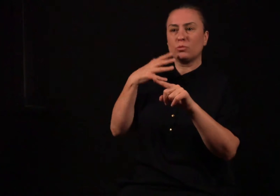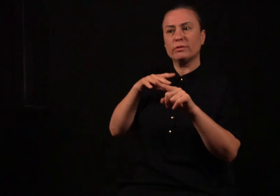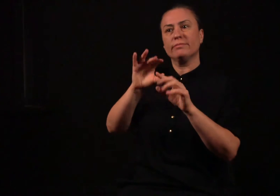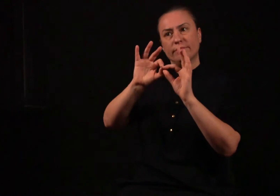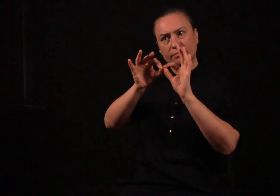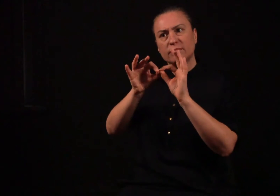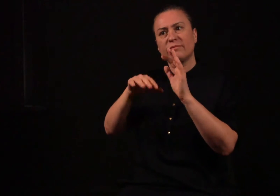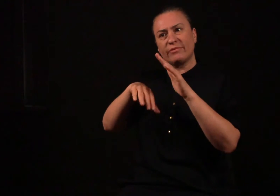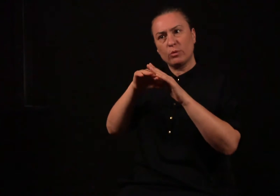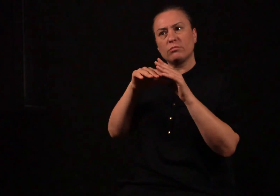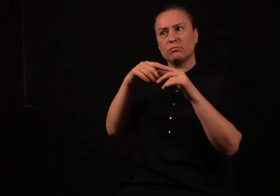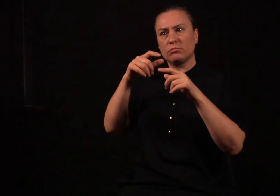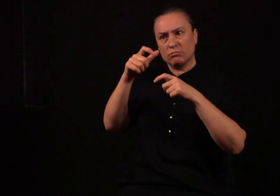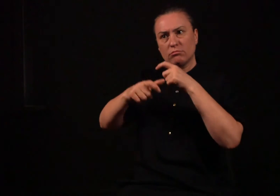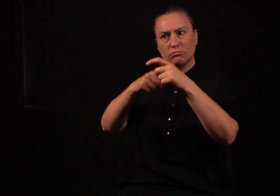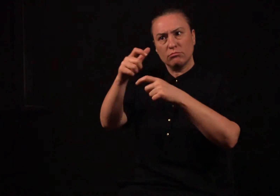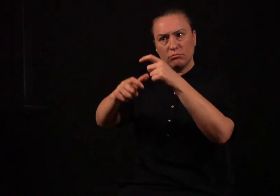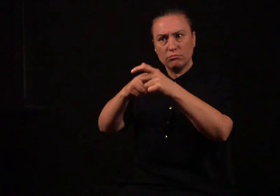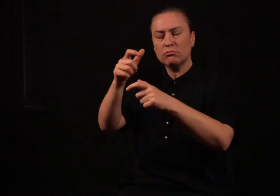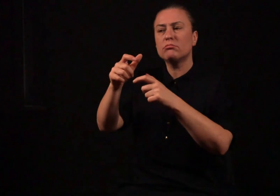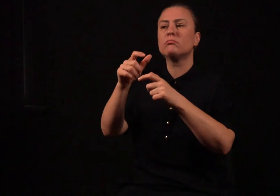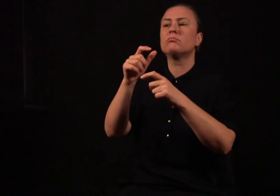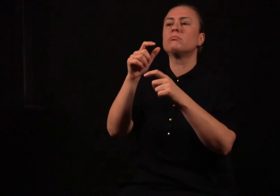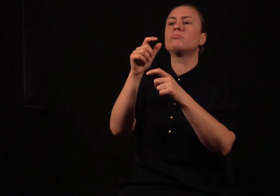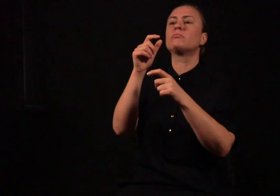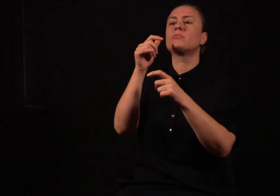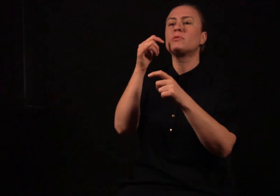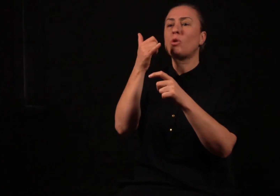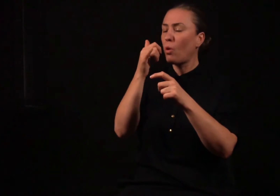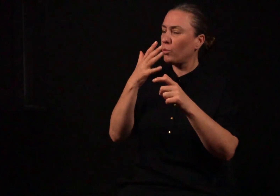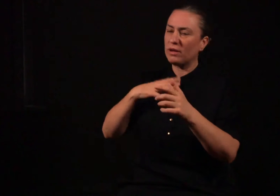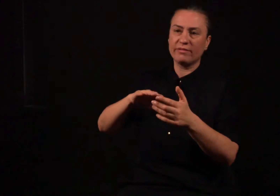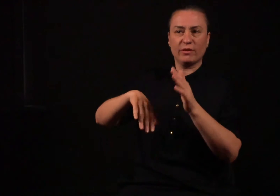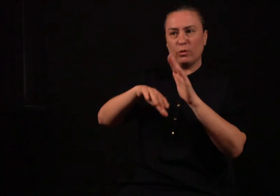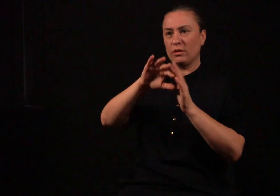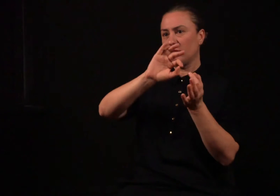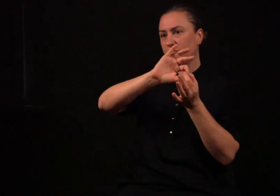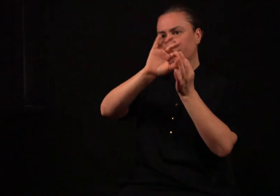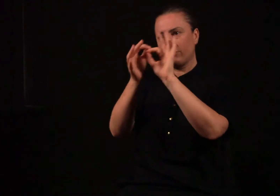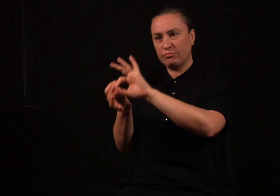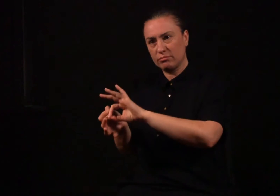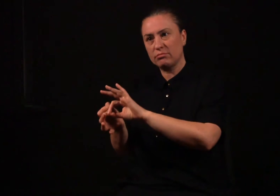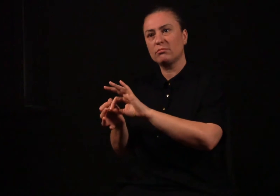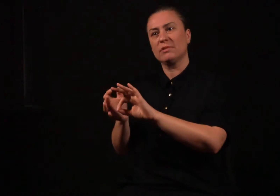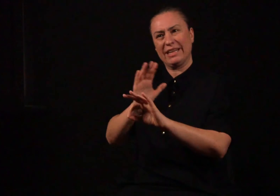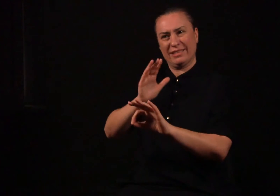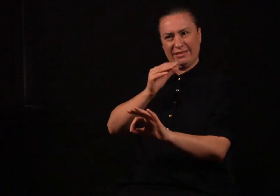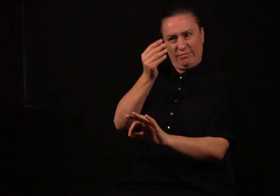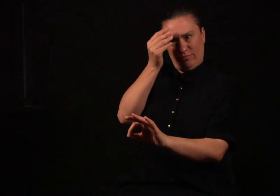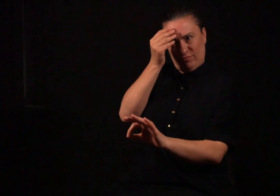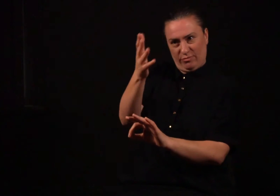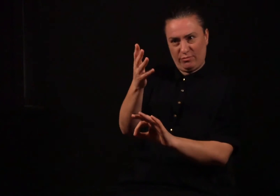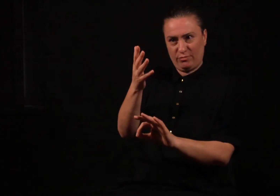whether it's very literal or whether they would want it completely interpreted into Auslan following meaning.